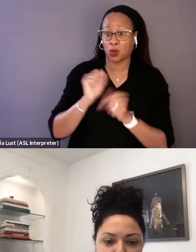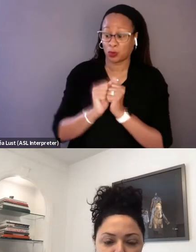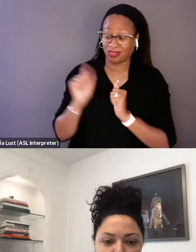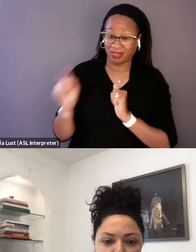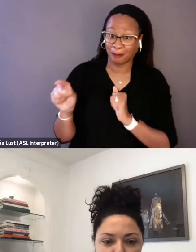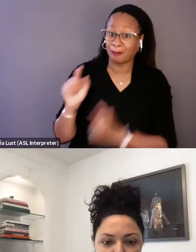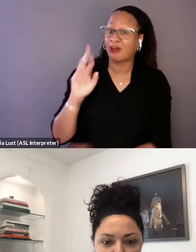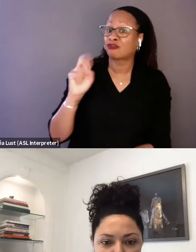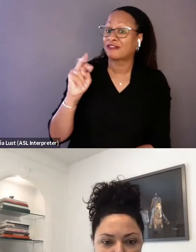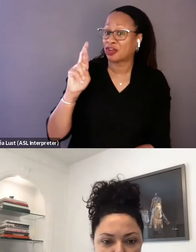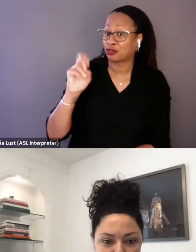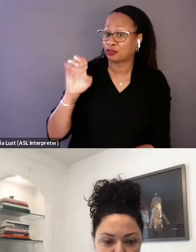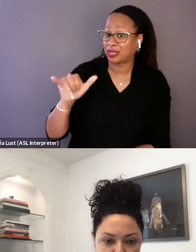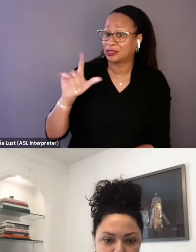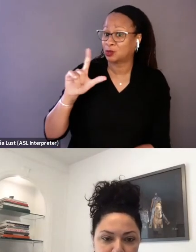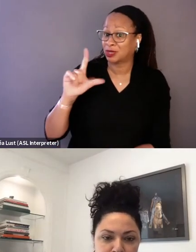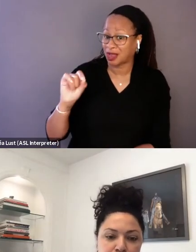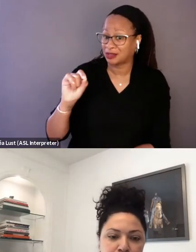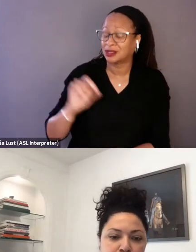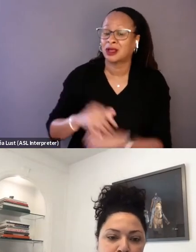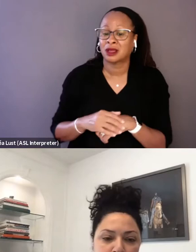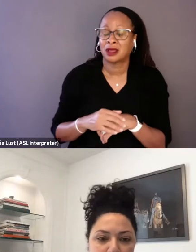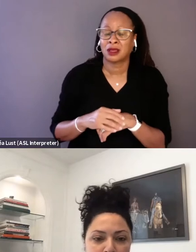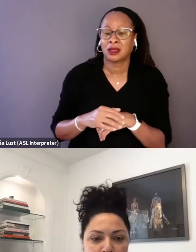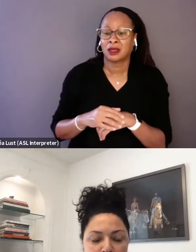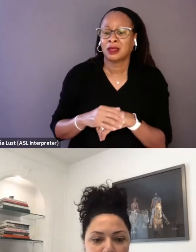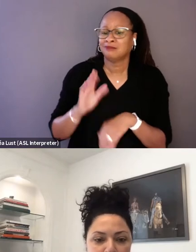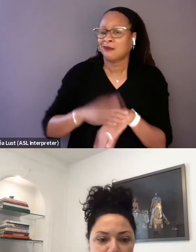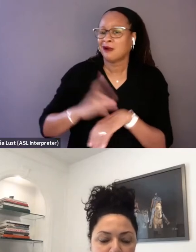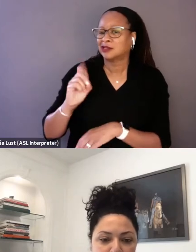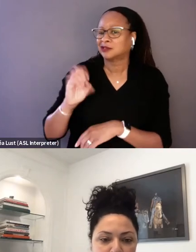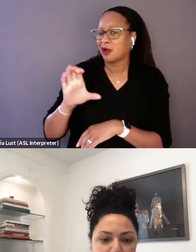on a documentary about LGBTQ rights in America.